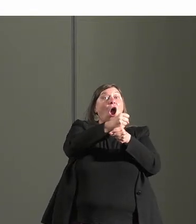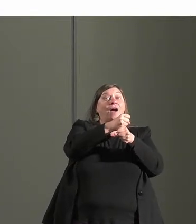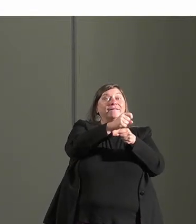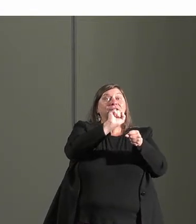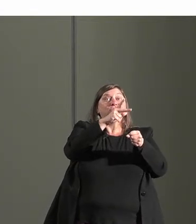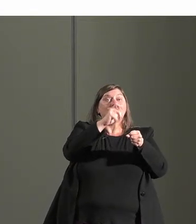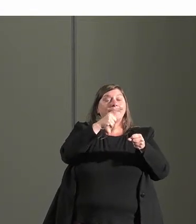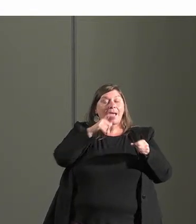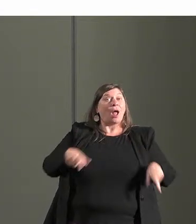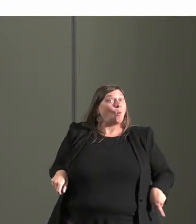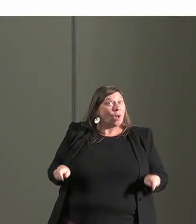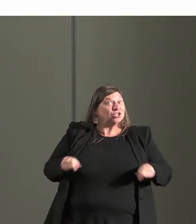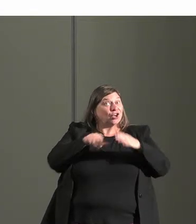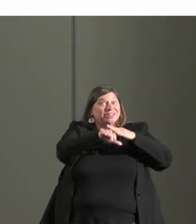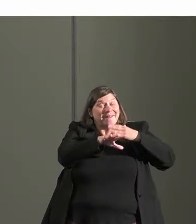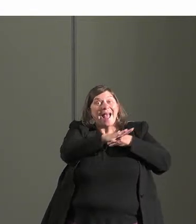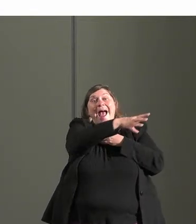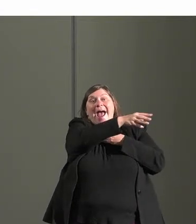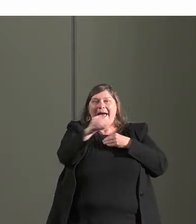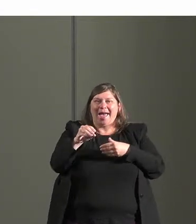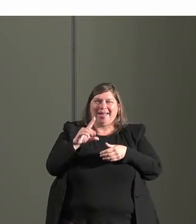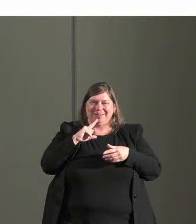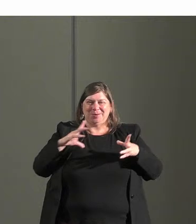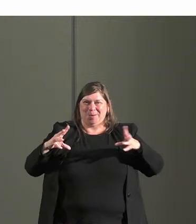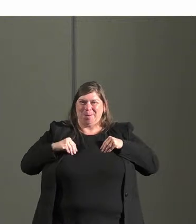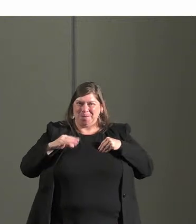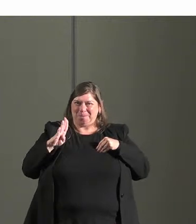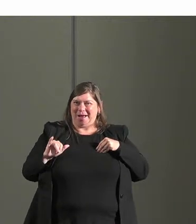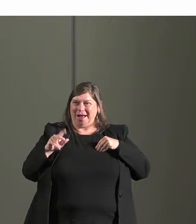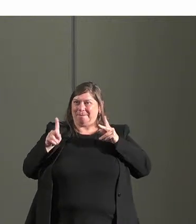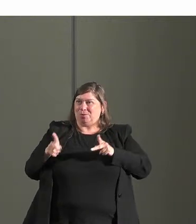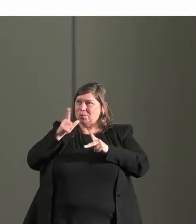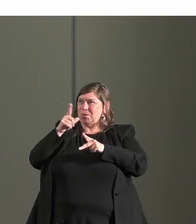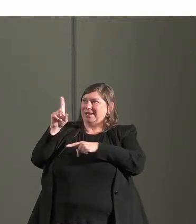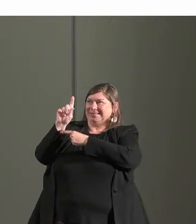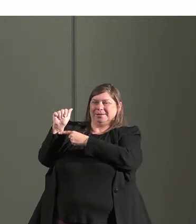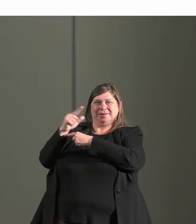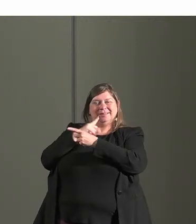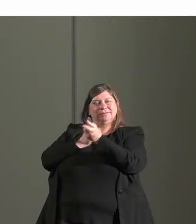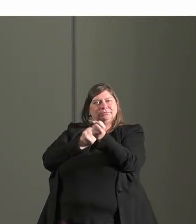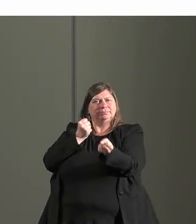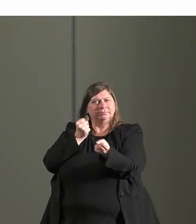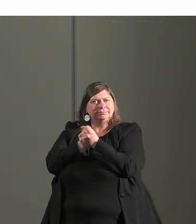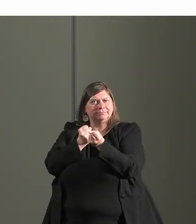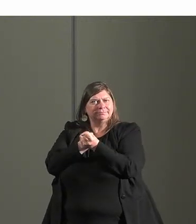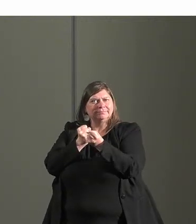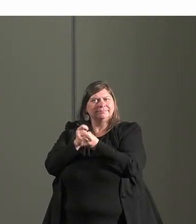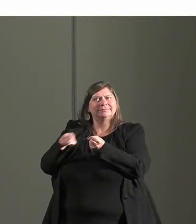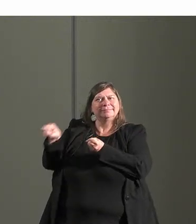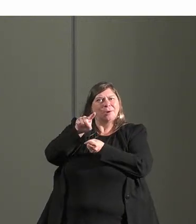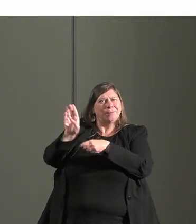when you look for a particular kind of business . You want a coffee shop not only wheelchair accessible but owned by a